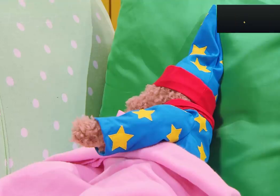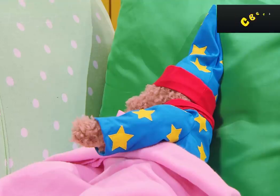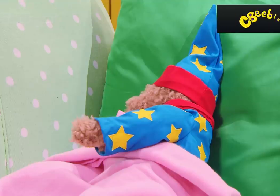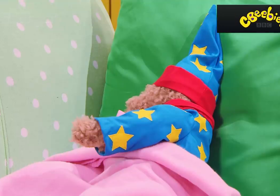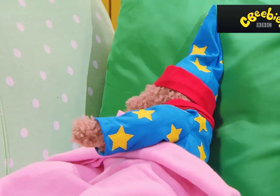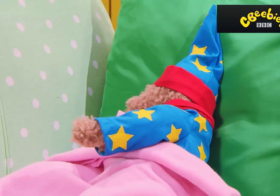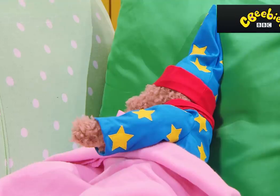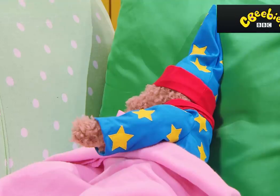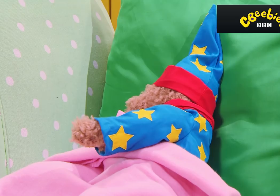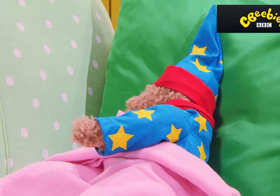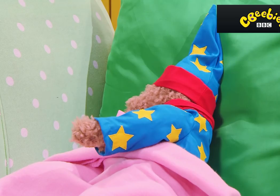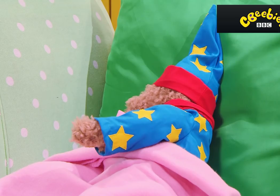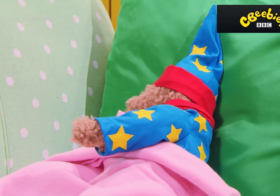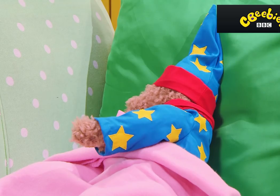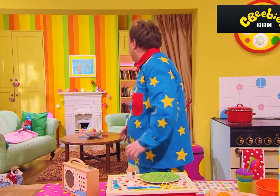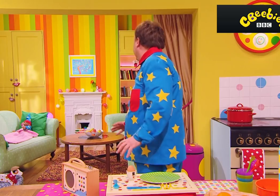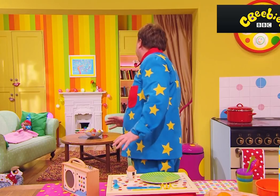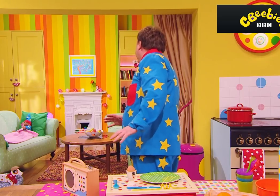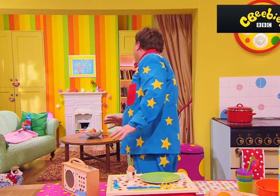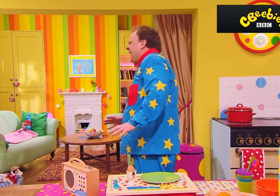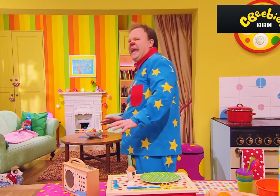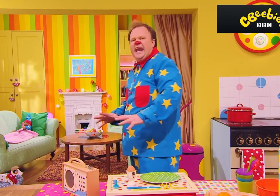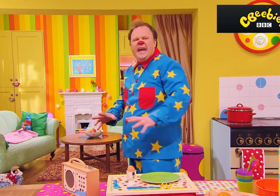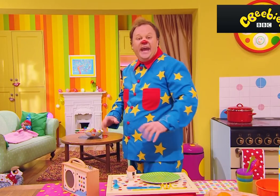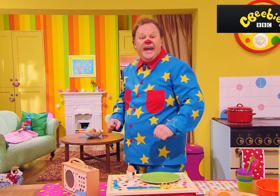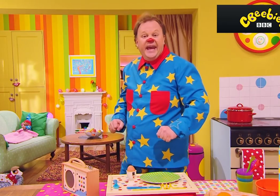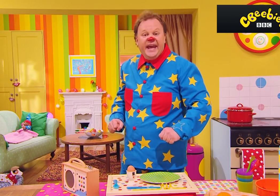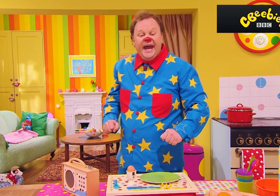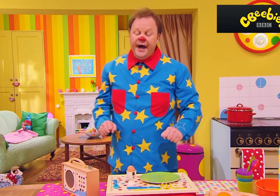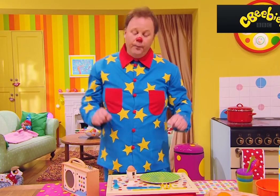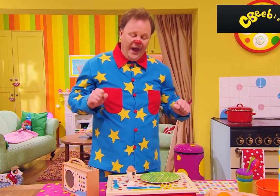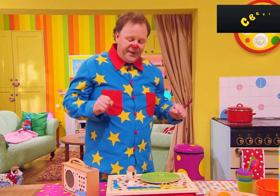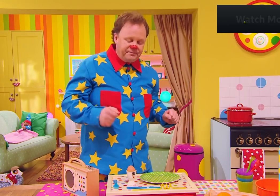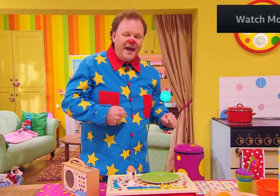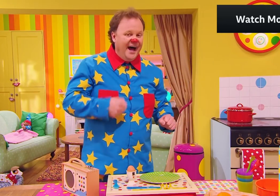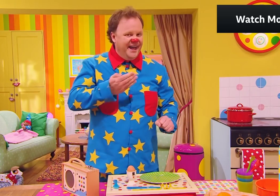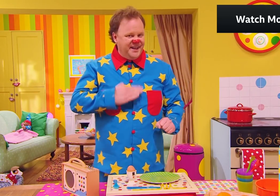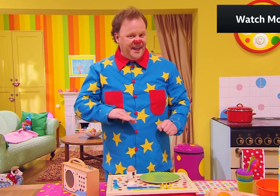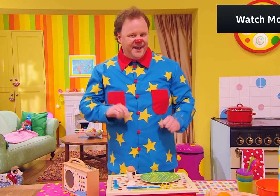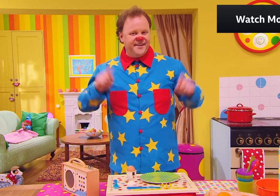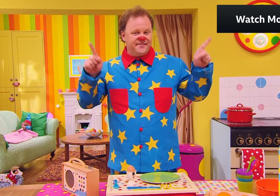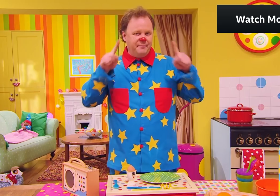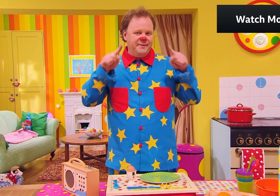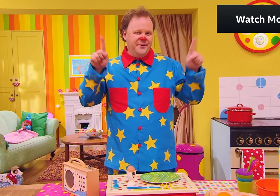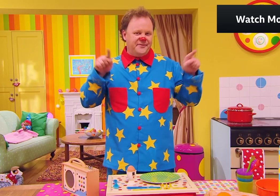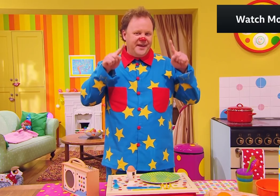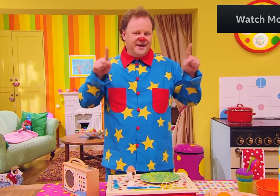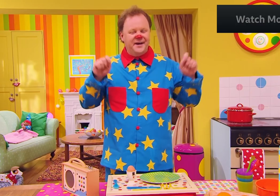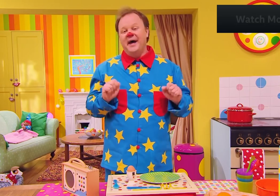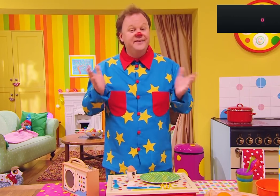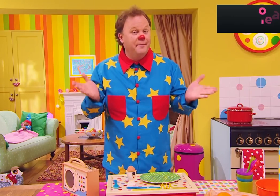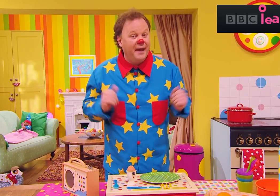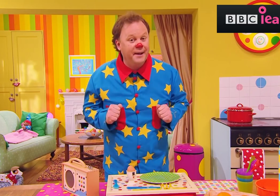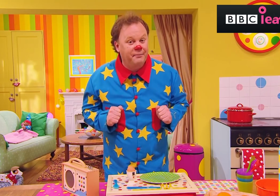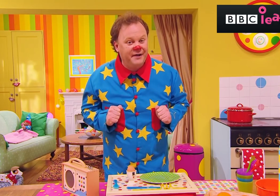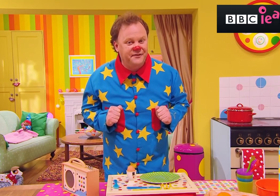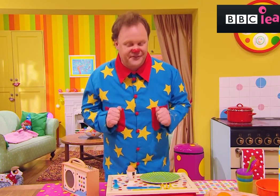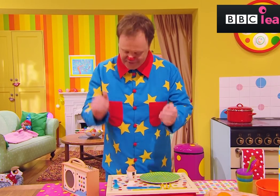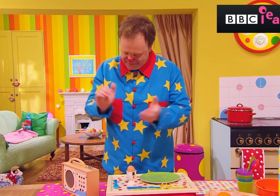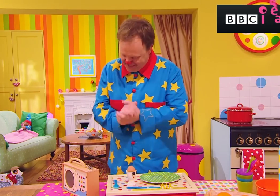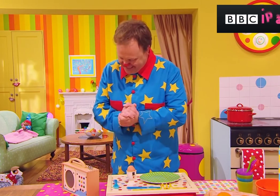asleep what are you doing first mr tumble well i need some music to make breakfast too